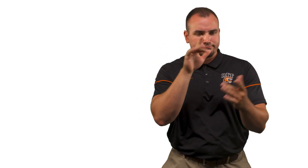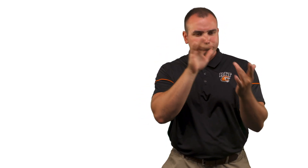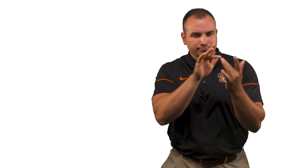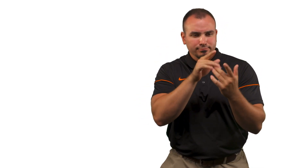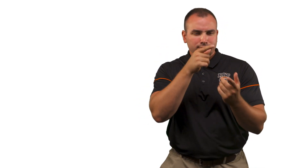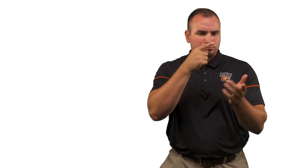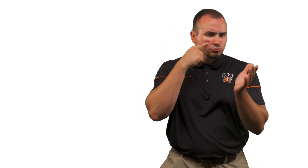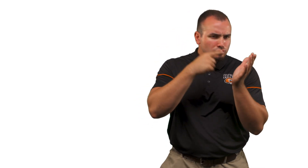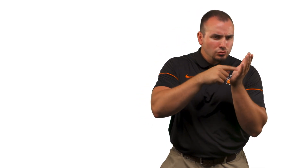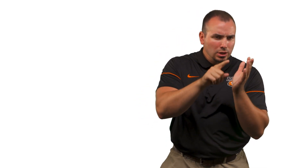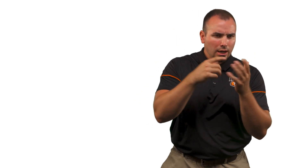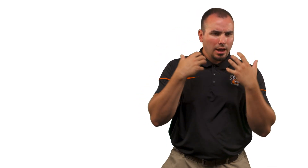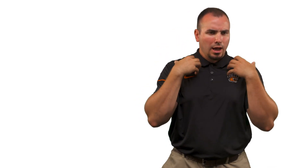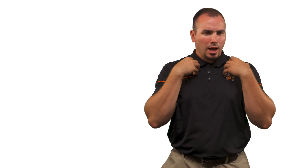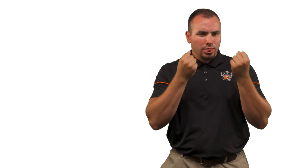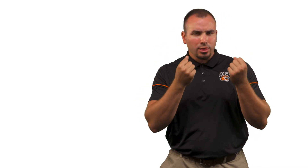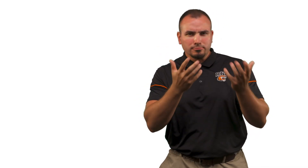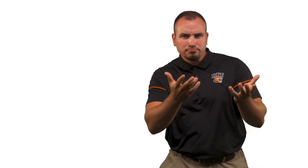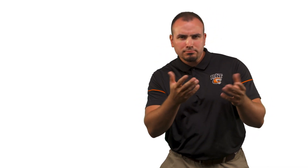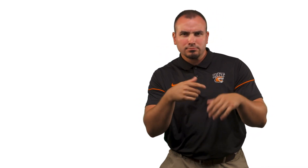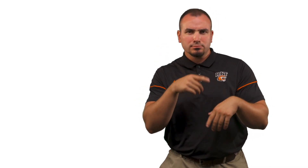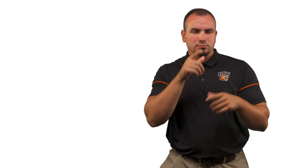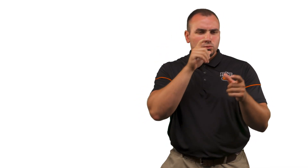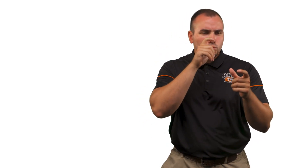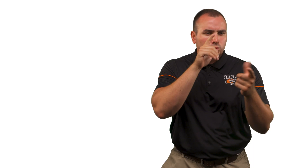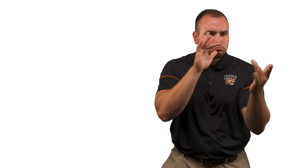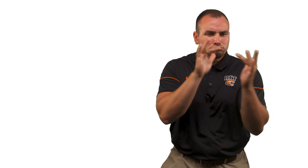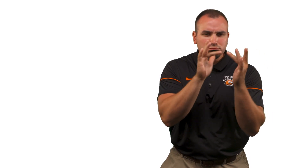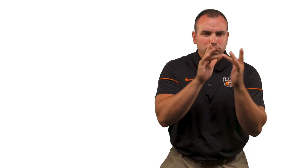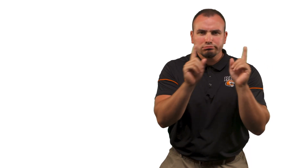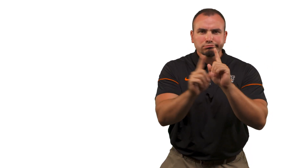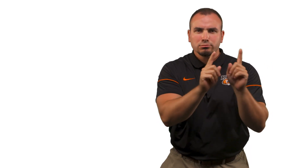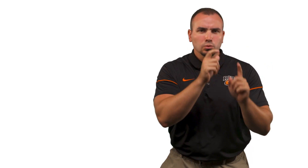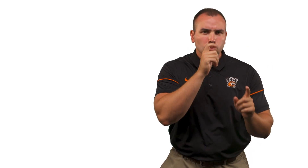Health Department will call you to check on your health, discuss who you’ve been in